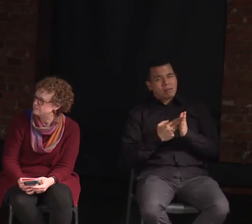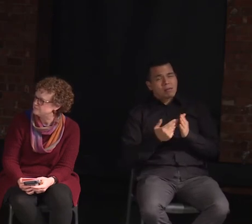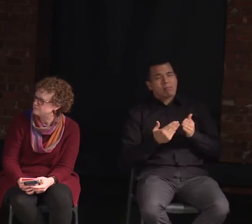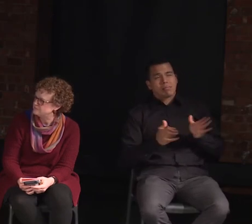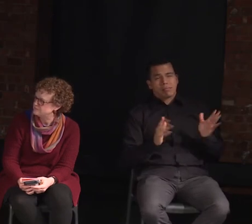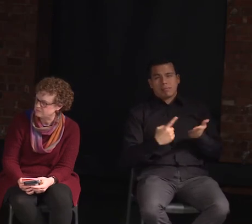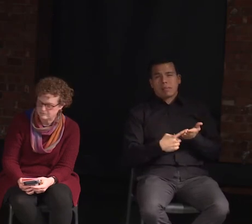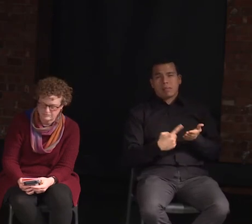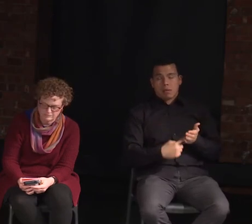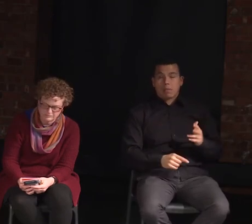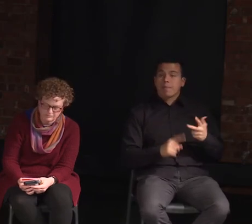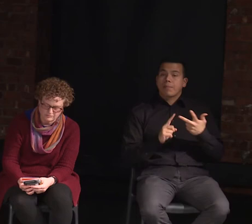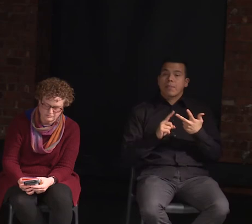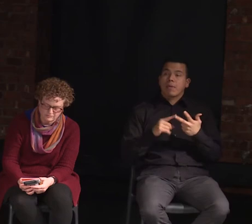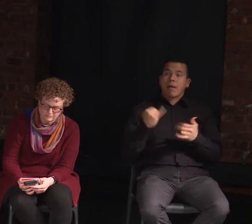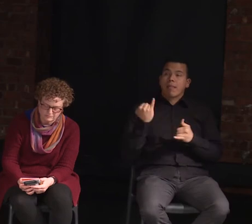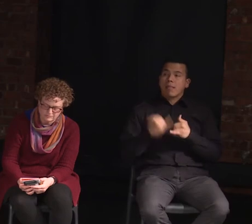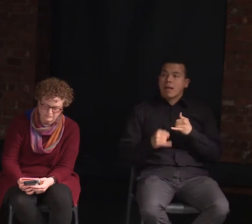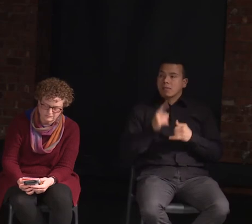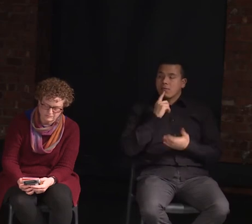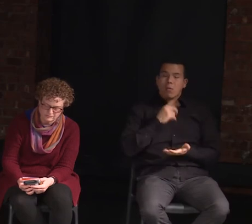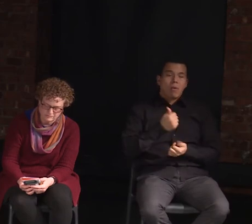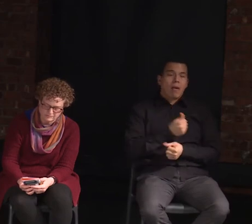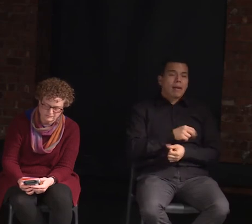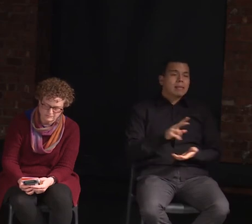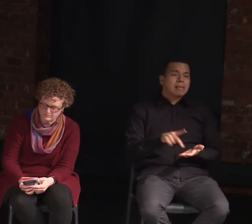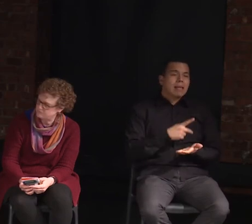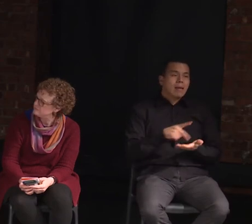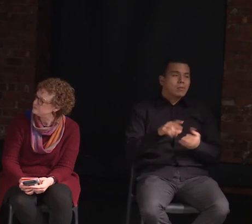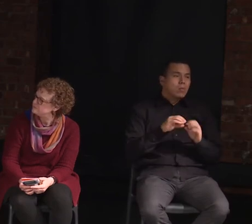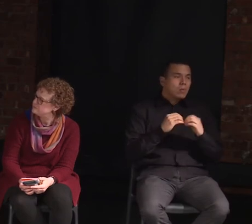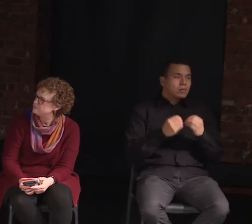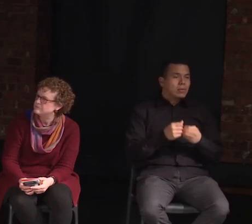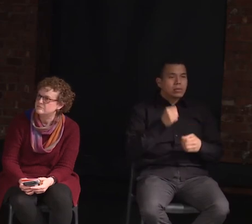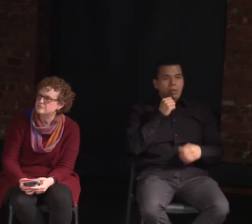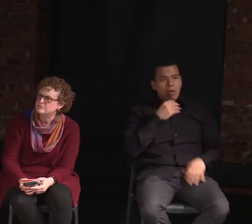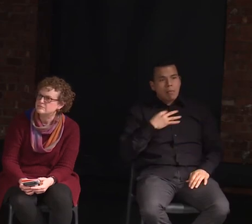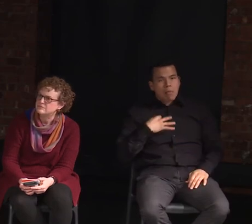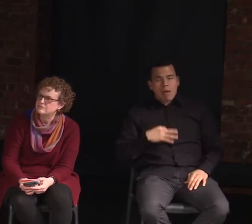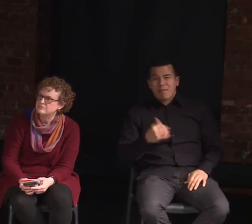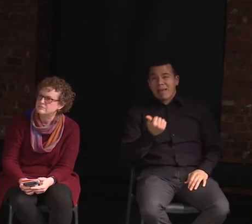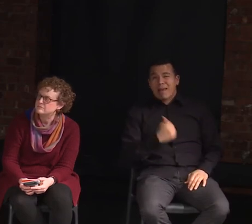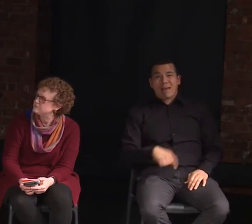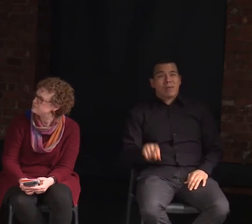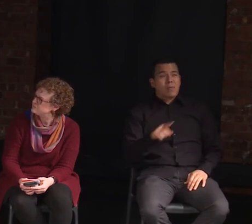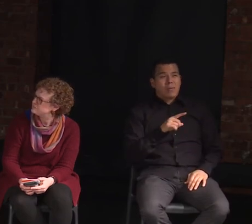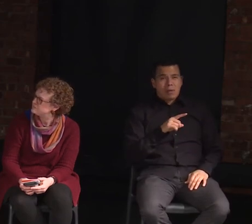The last one is for dance organizations, for non-profits, anyone really just again, recognize